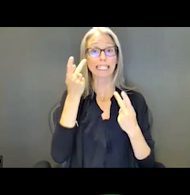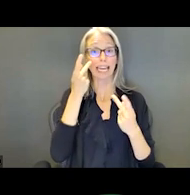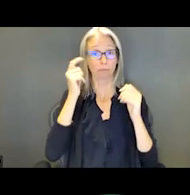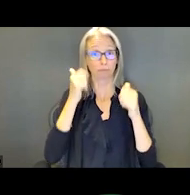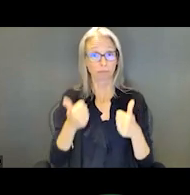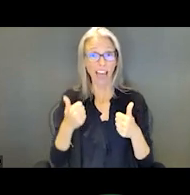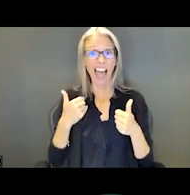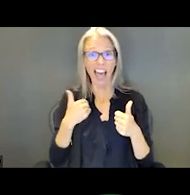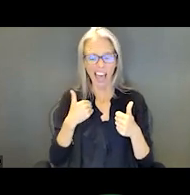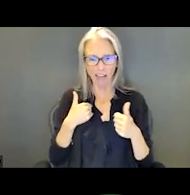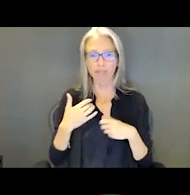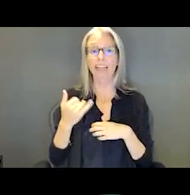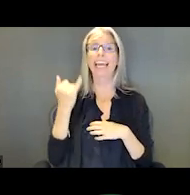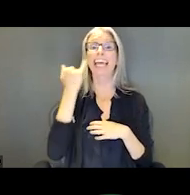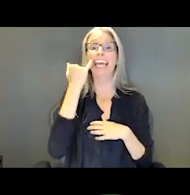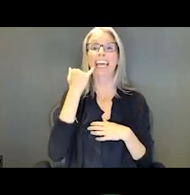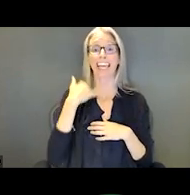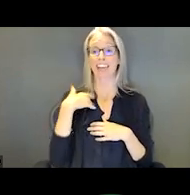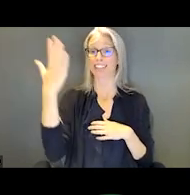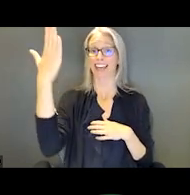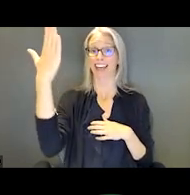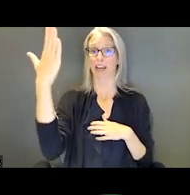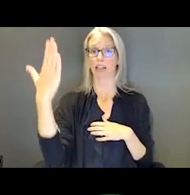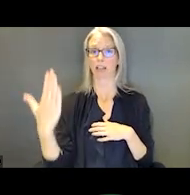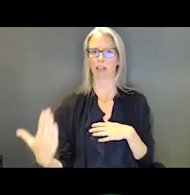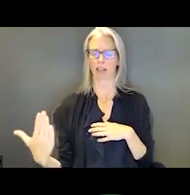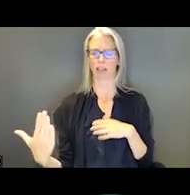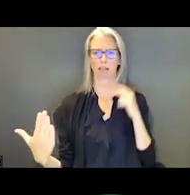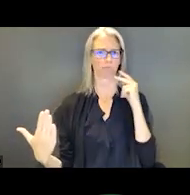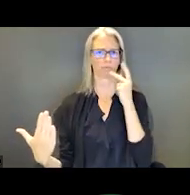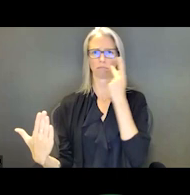This is where the choice of font, text size, and color contrast are also very important